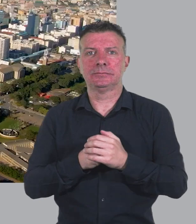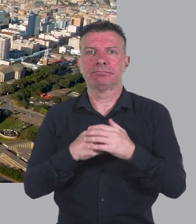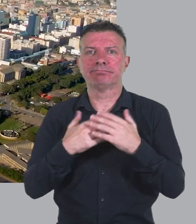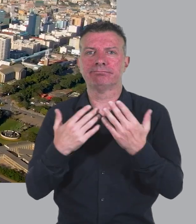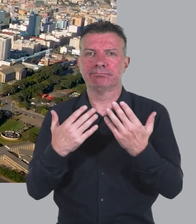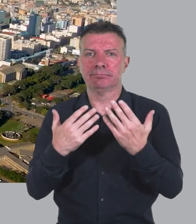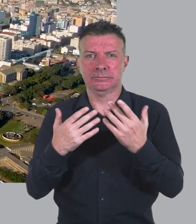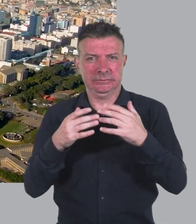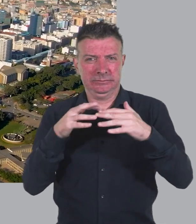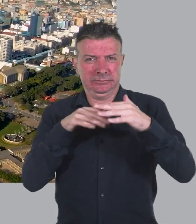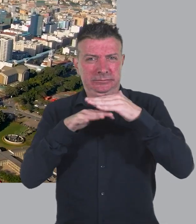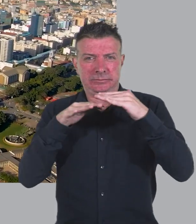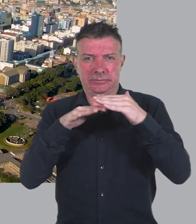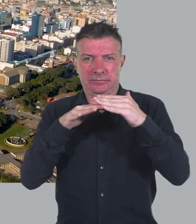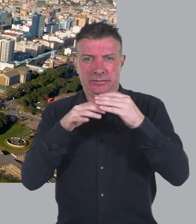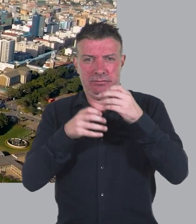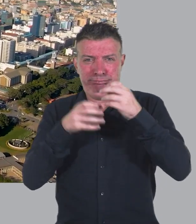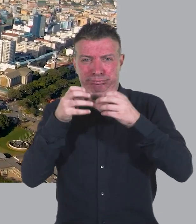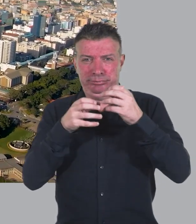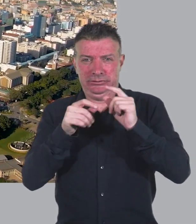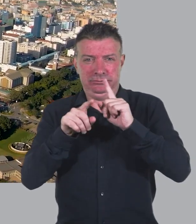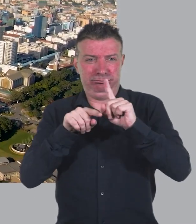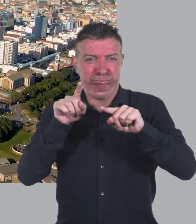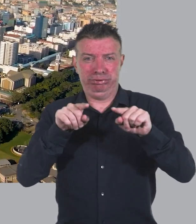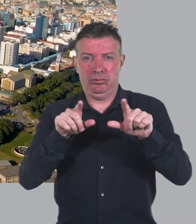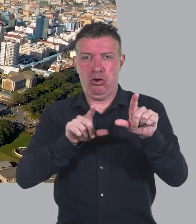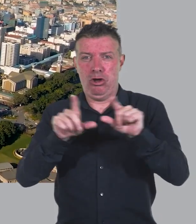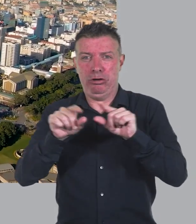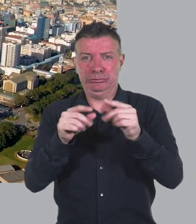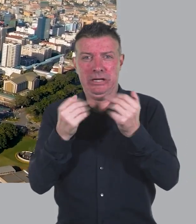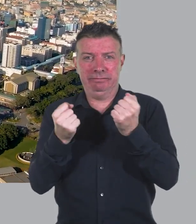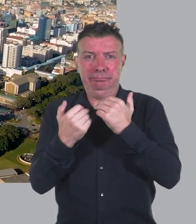The dense, fragmented and diverse array of options